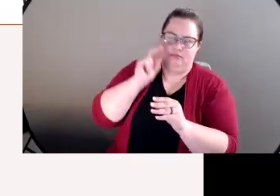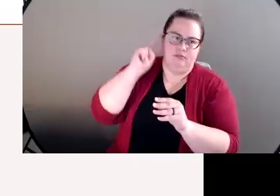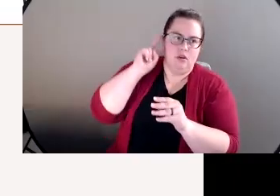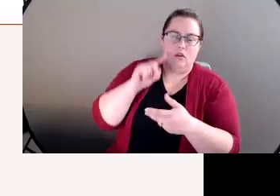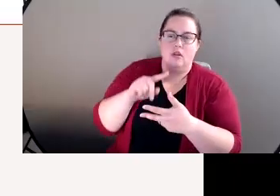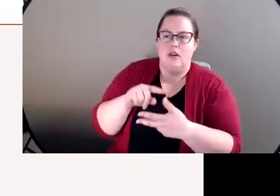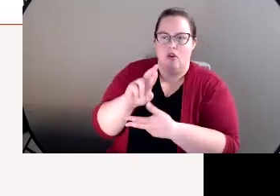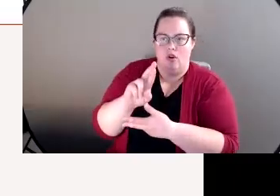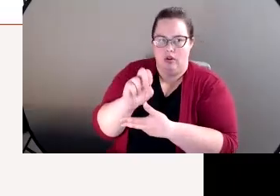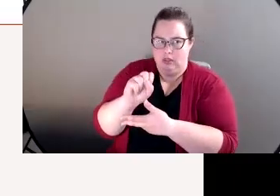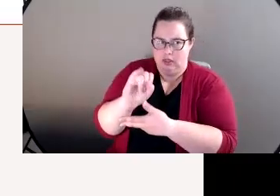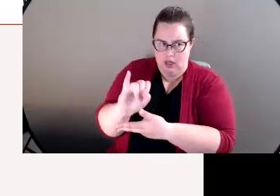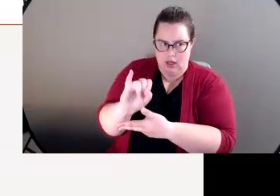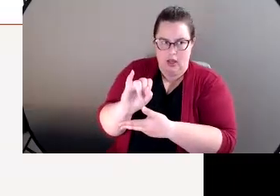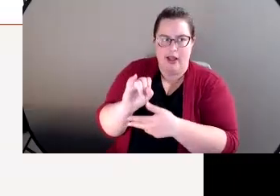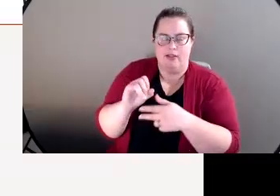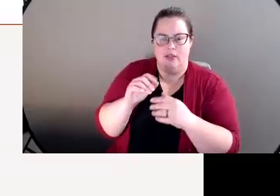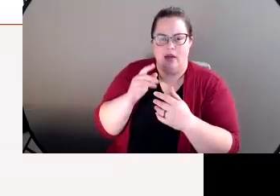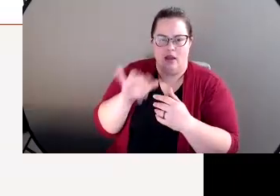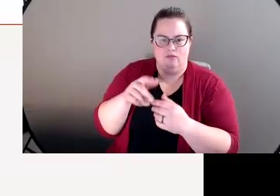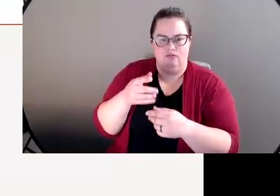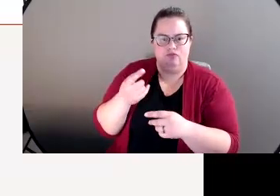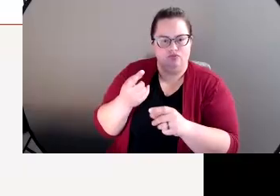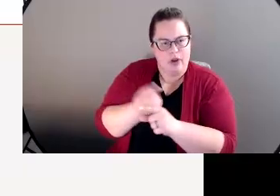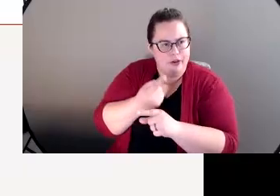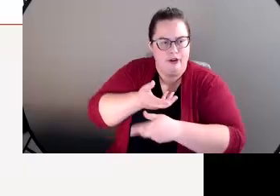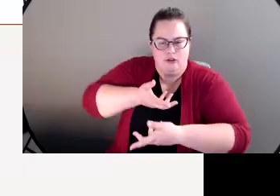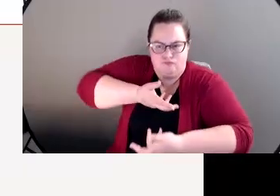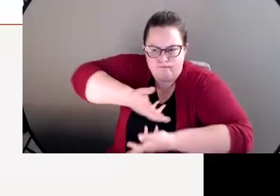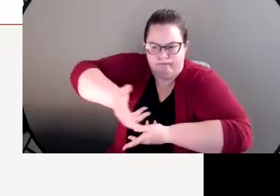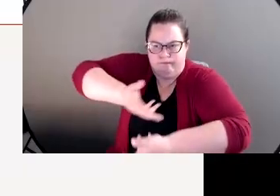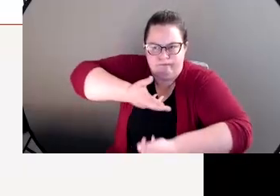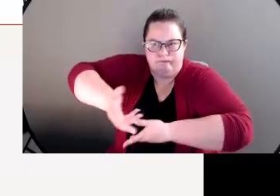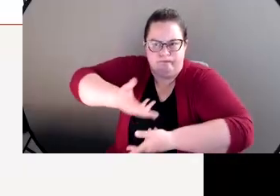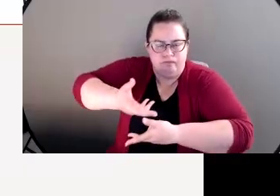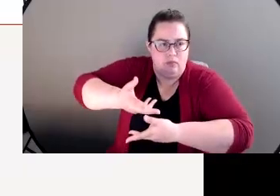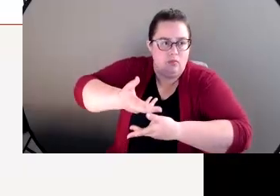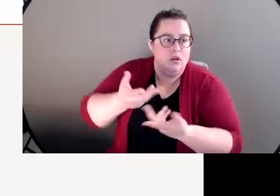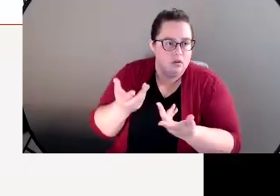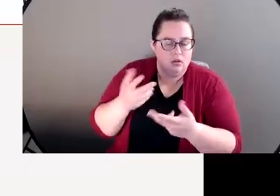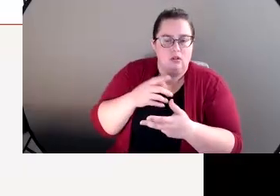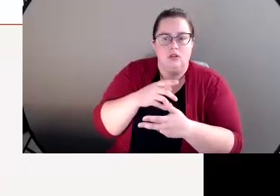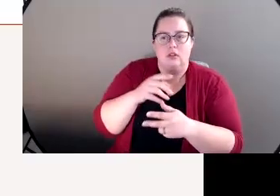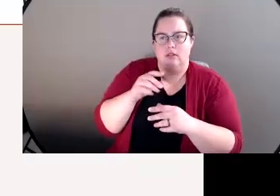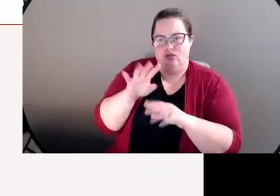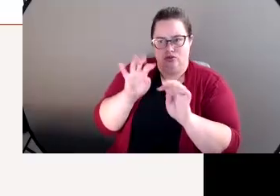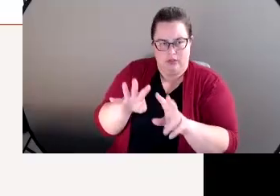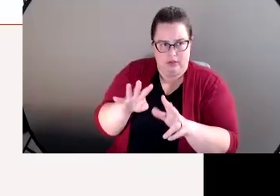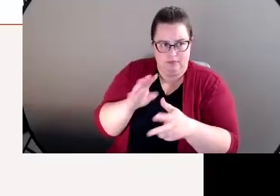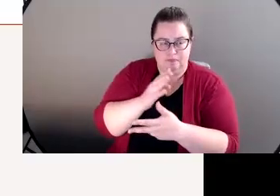coming from the Office of Institutional Effectiveness. This is going to help us to see what else